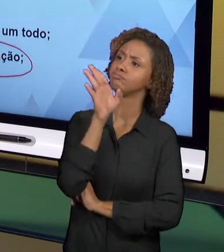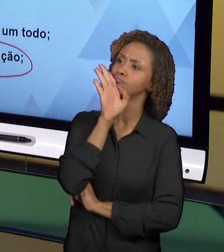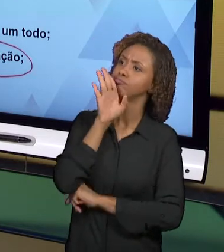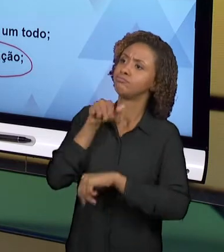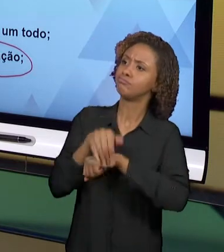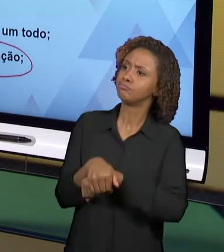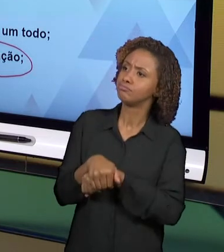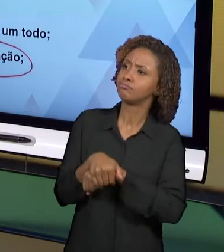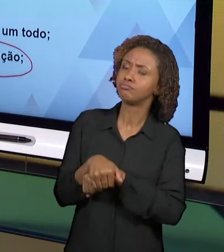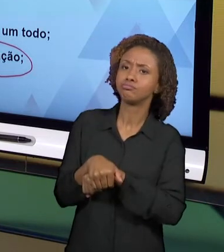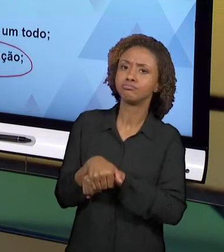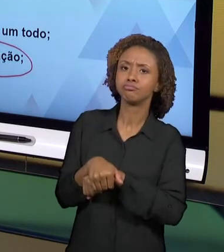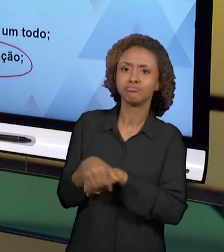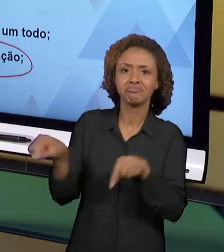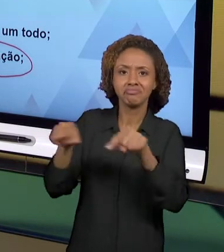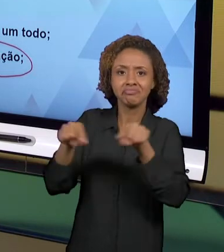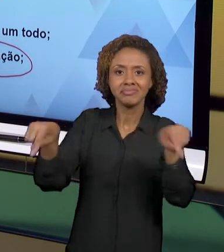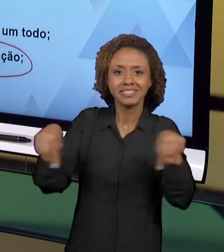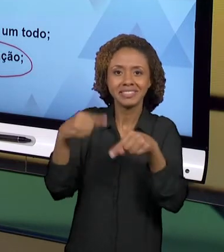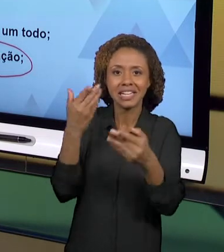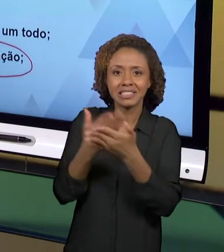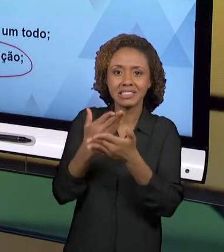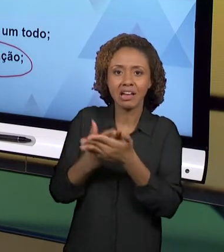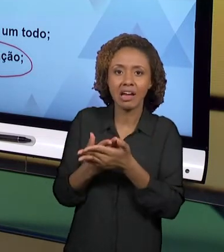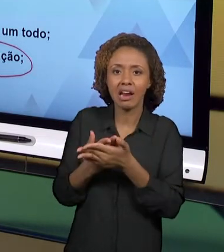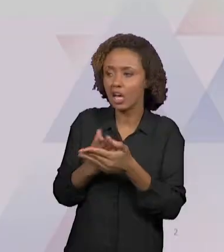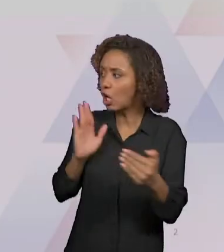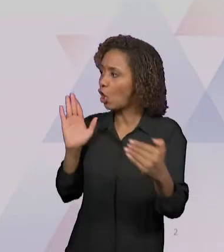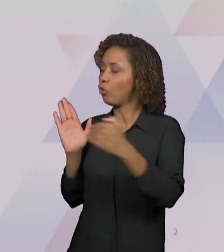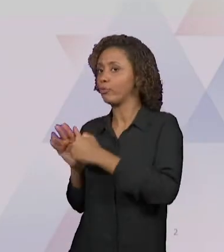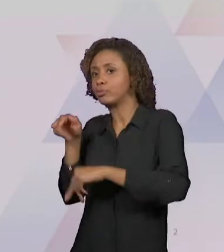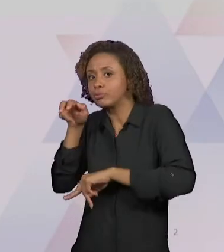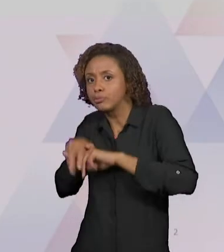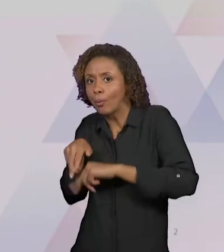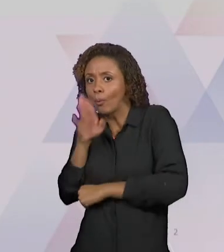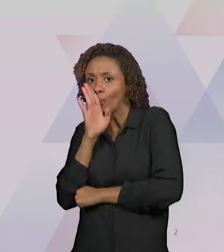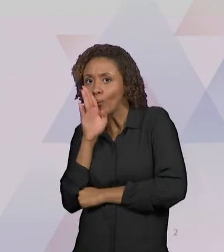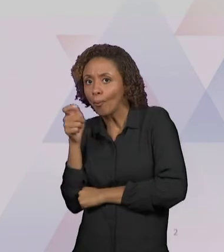CANTO DA SALA. NÓS QUISEMOS QUE VOCÊ SE COLOCASSE